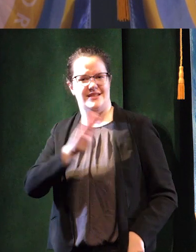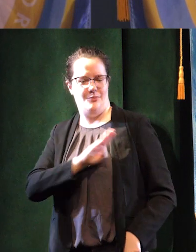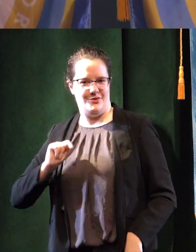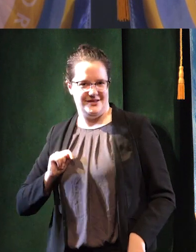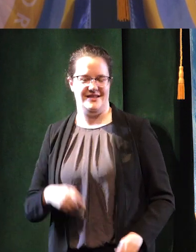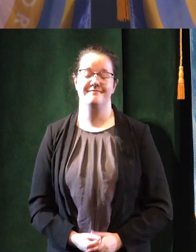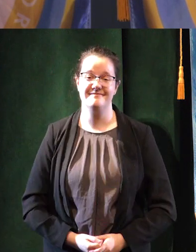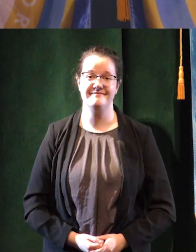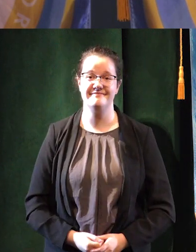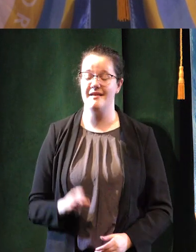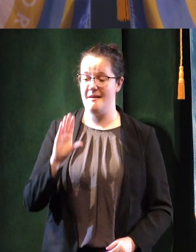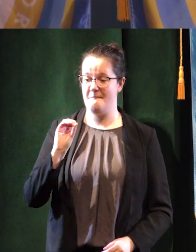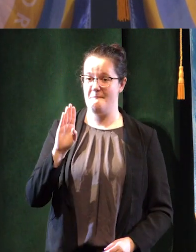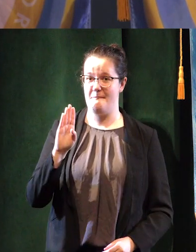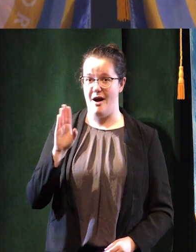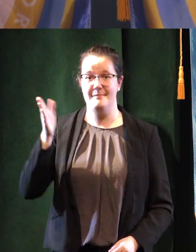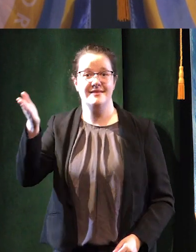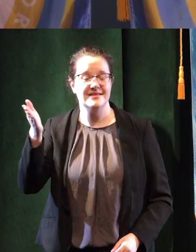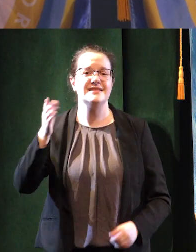Community College has truly been extraordinary